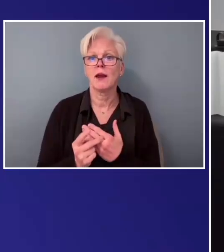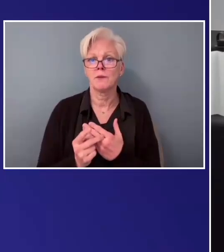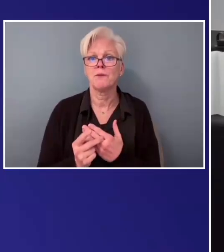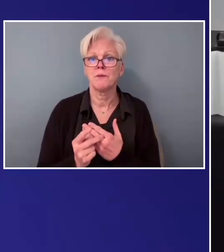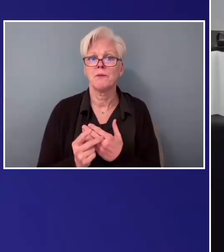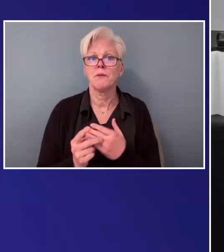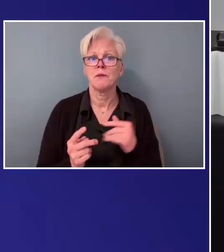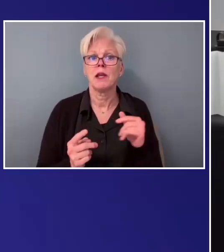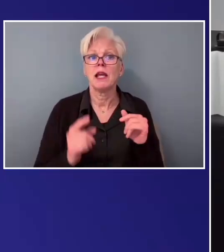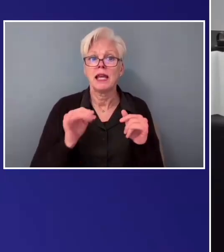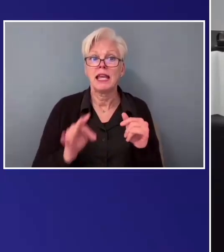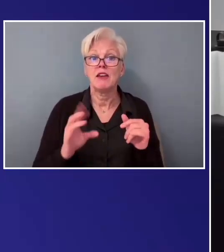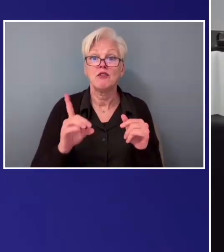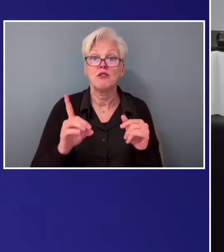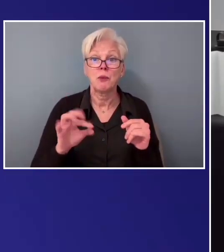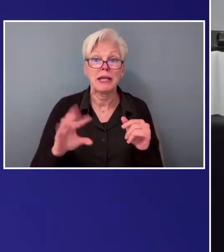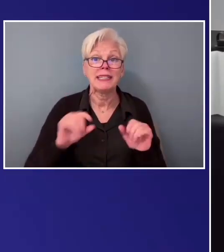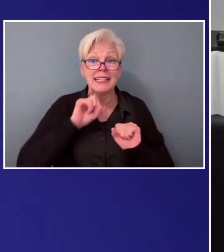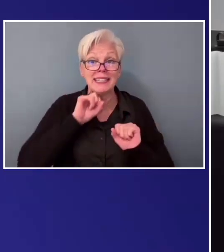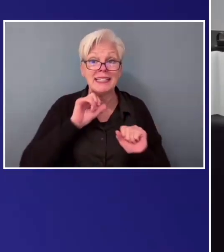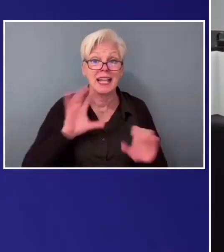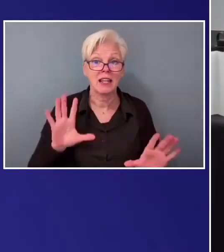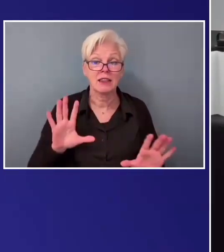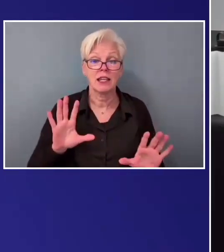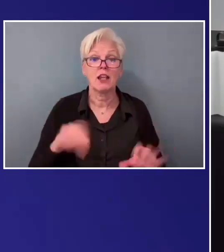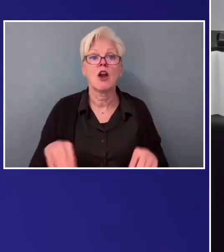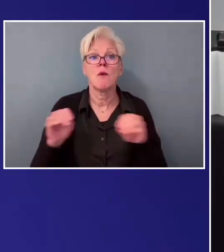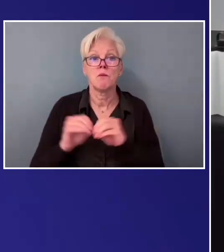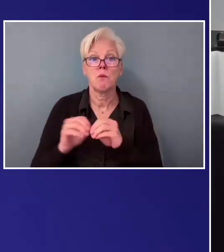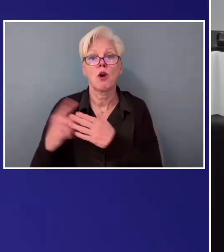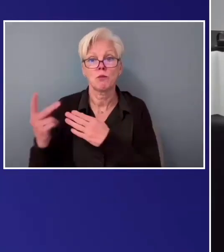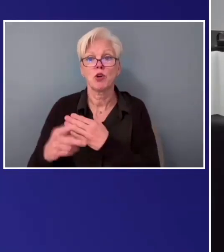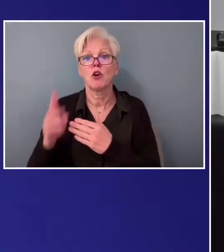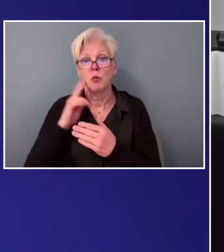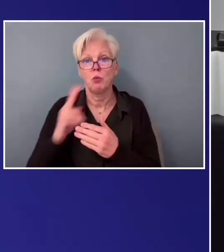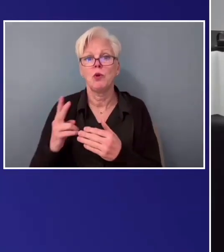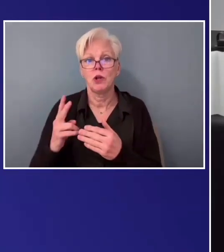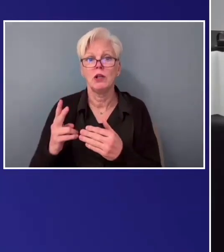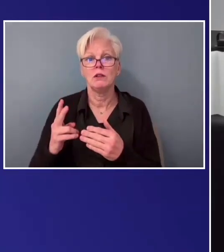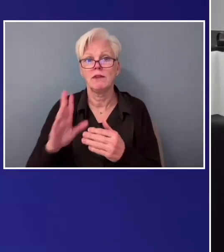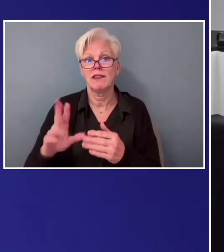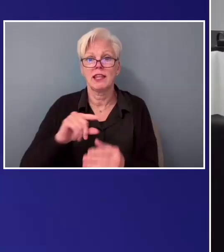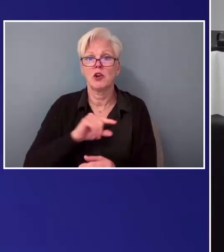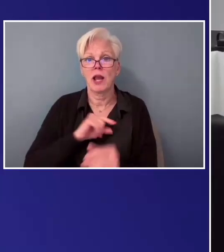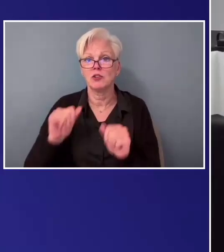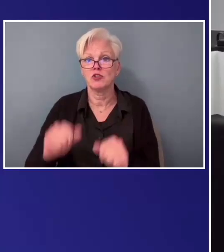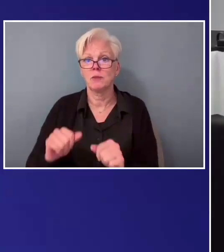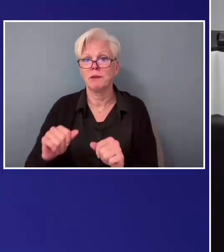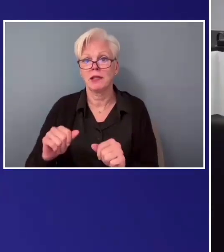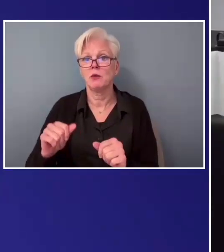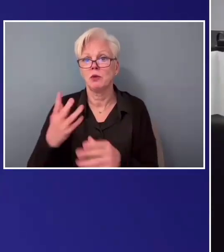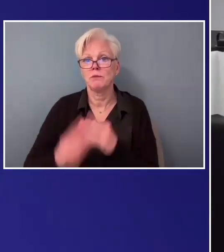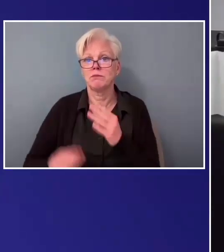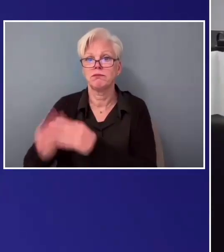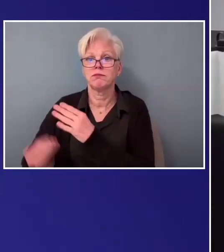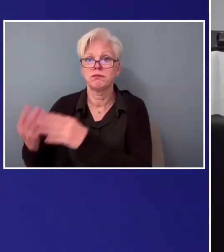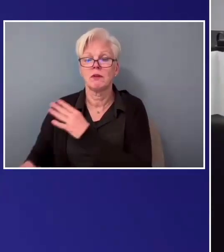So if we did nothing, more programs would lose eligibility and they would lose eligibility for everything